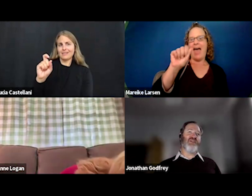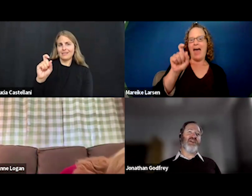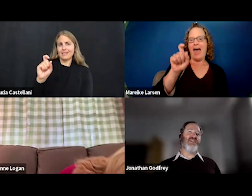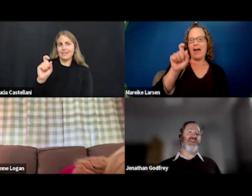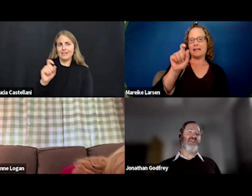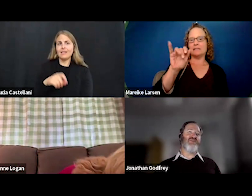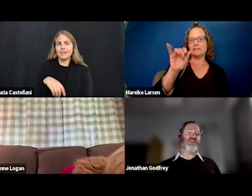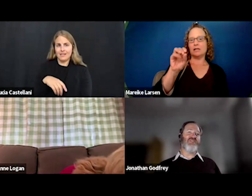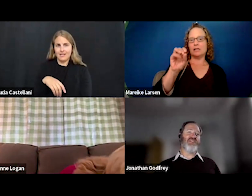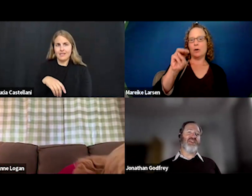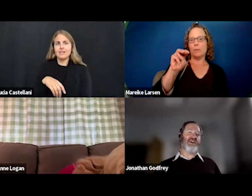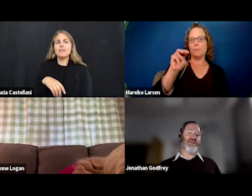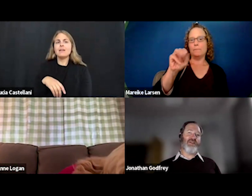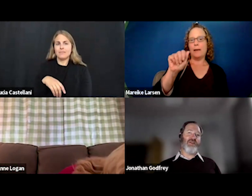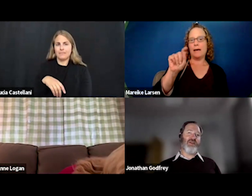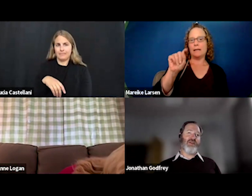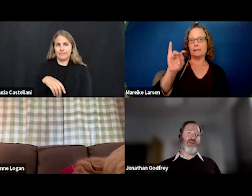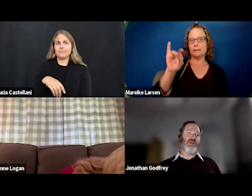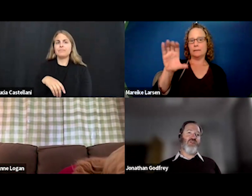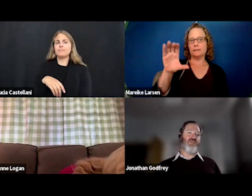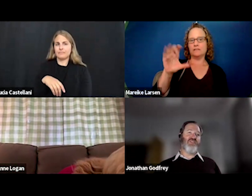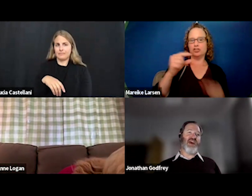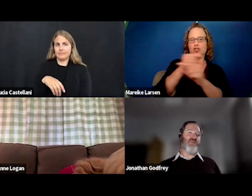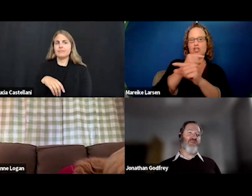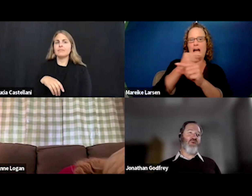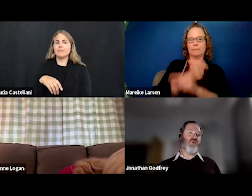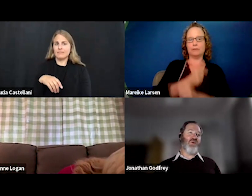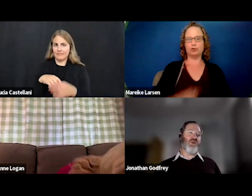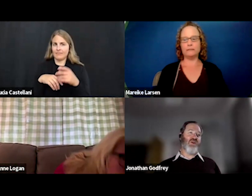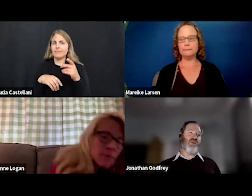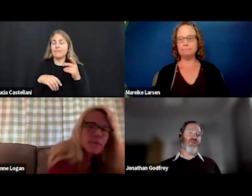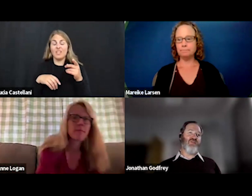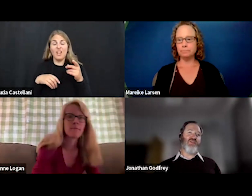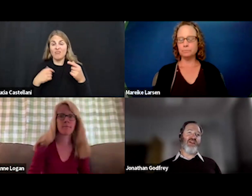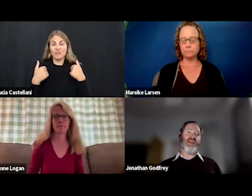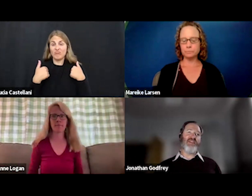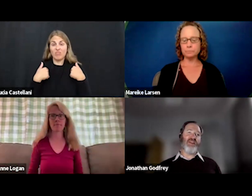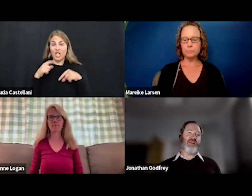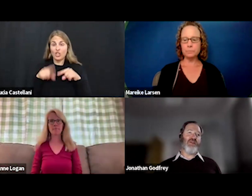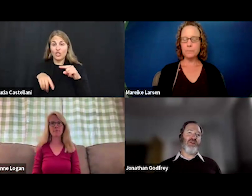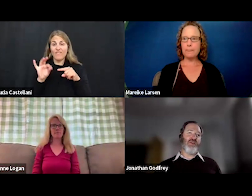find any volunteer who was capable of creating